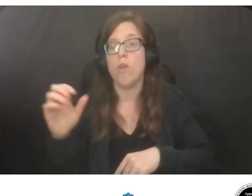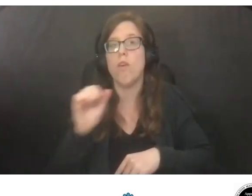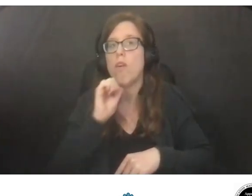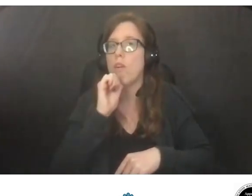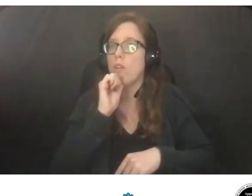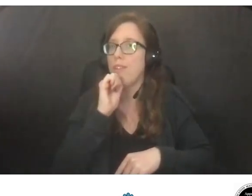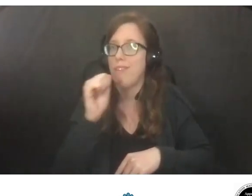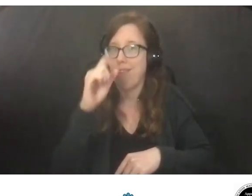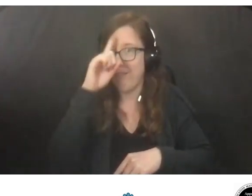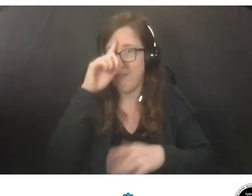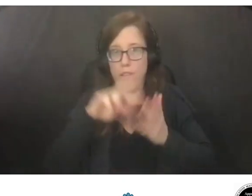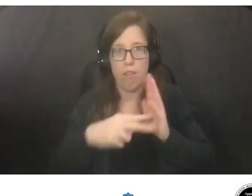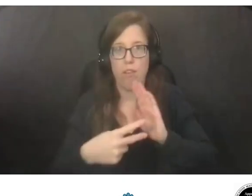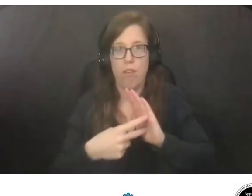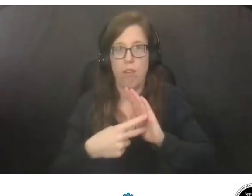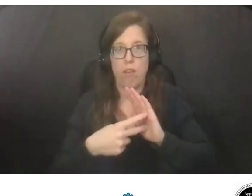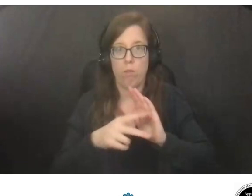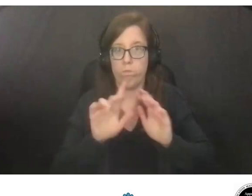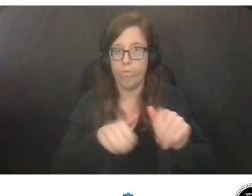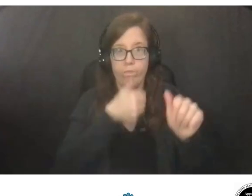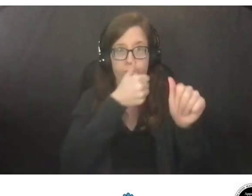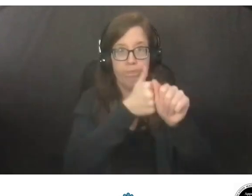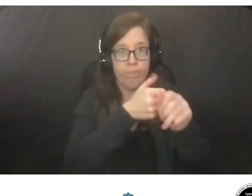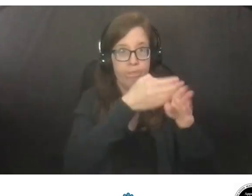are not meant to stand alone.